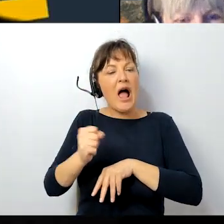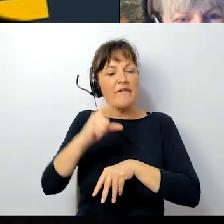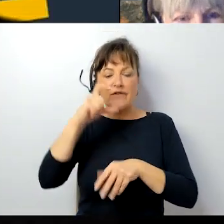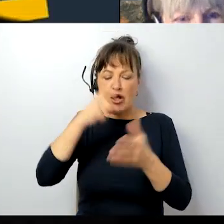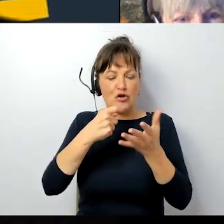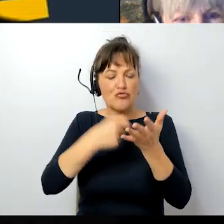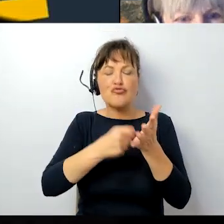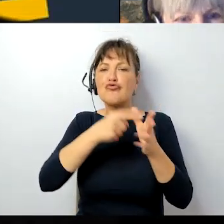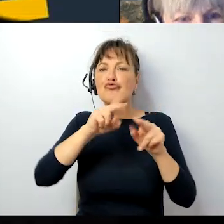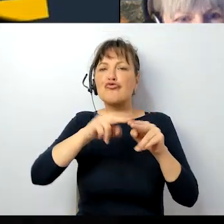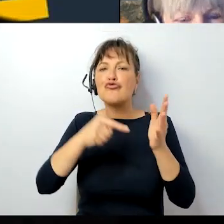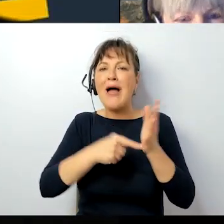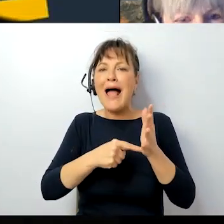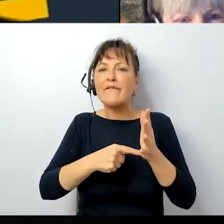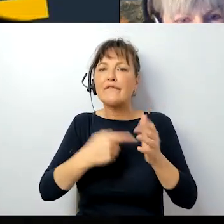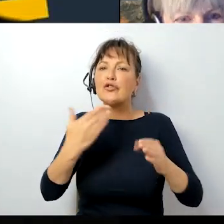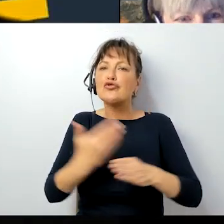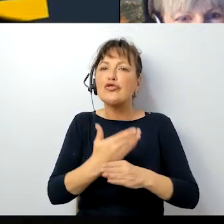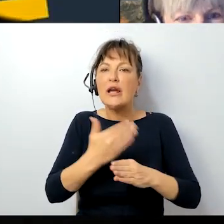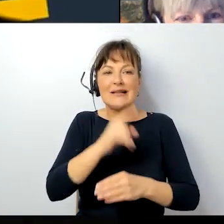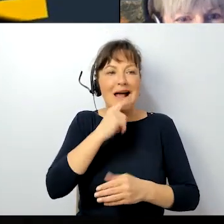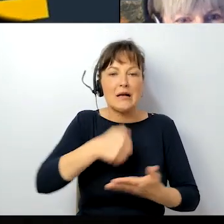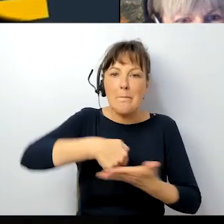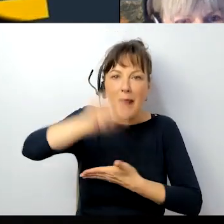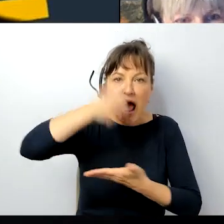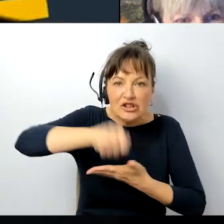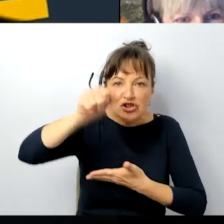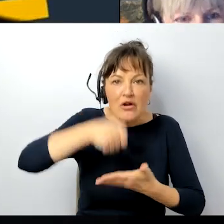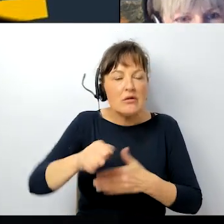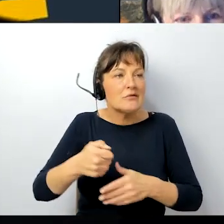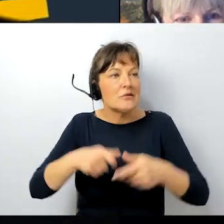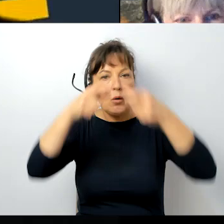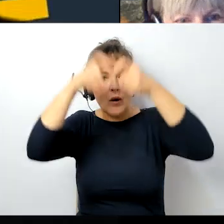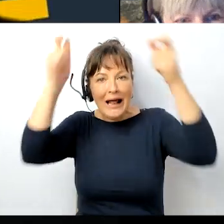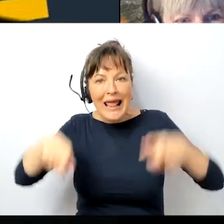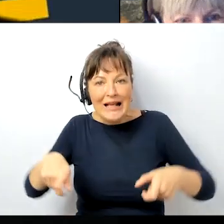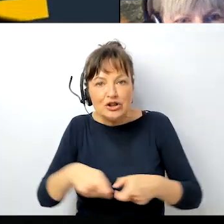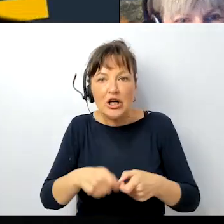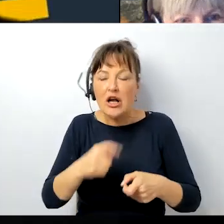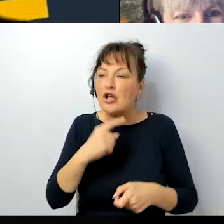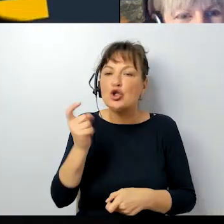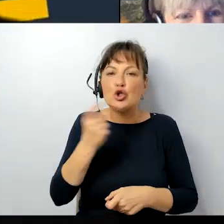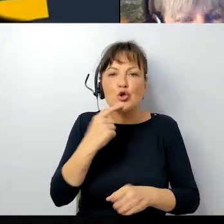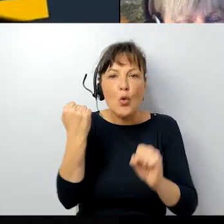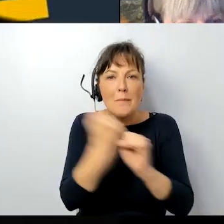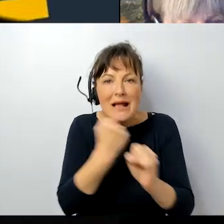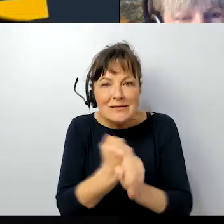for example, I'm in Fife, the Fife Council craft trade apprenticeships were up recently so there